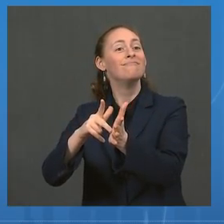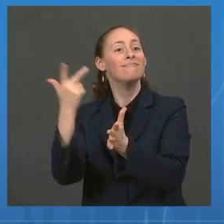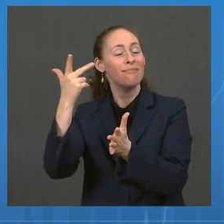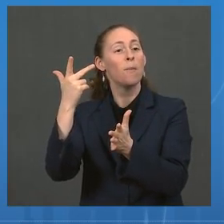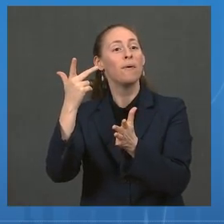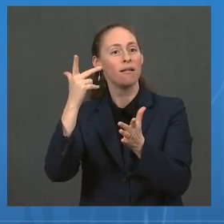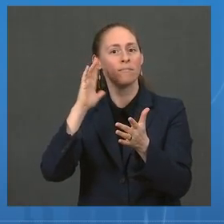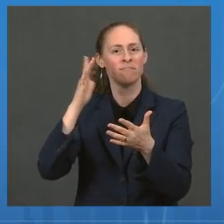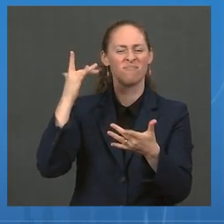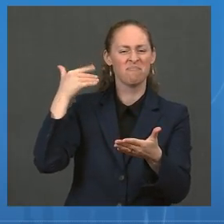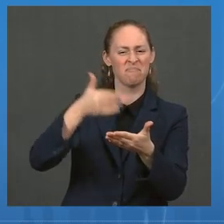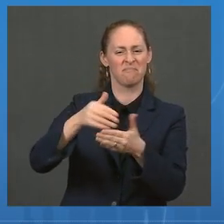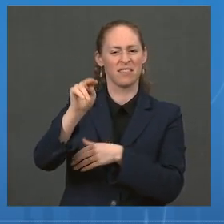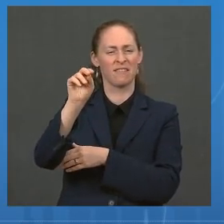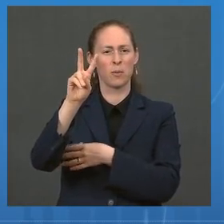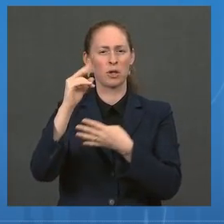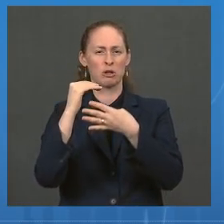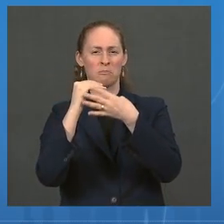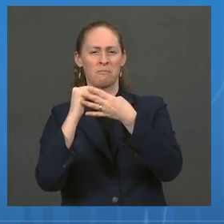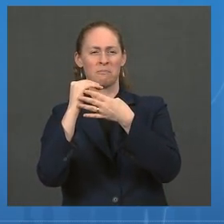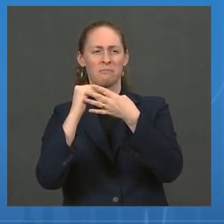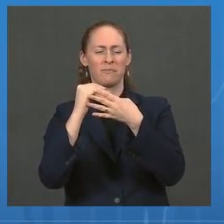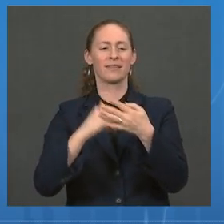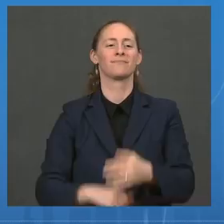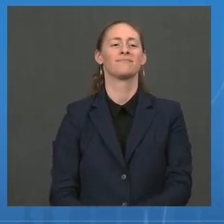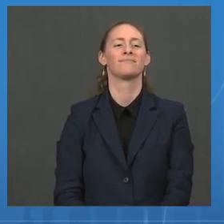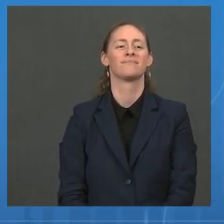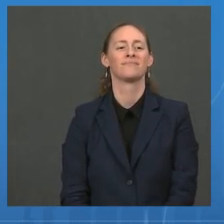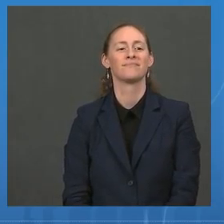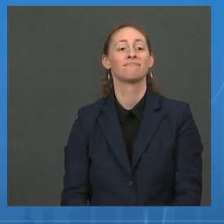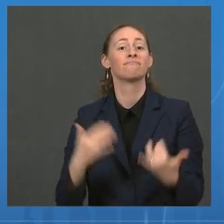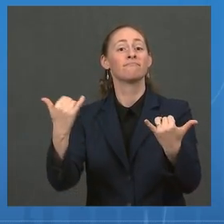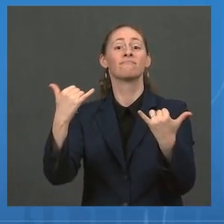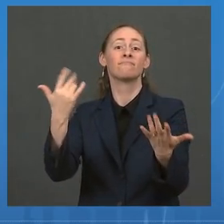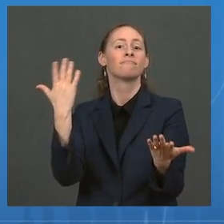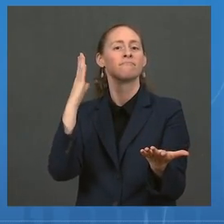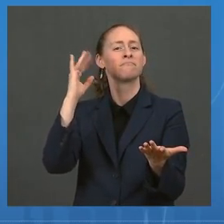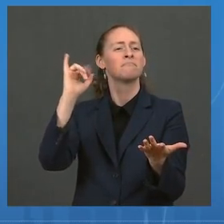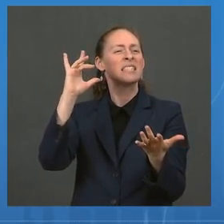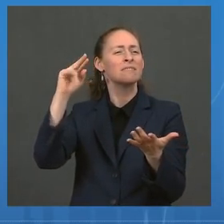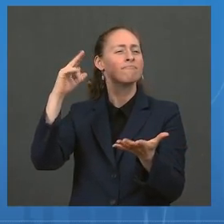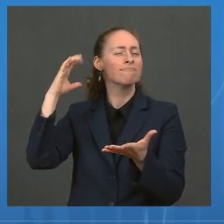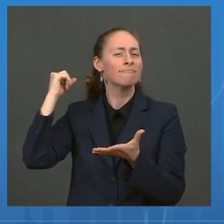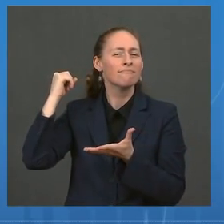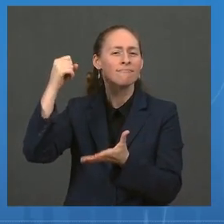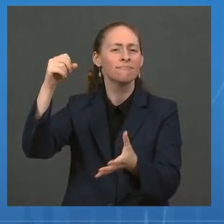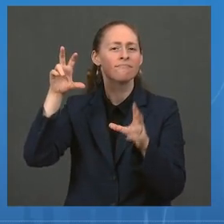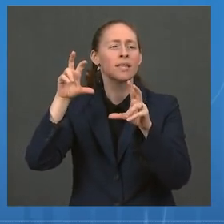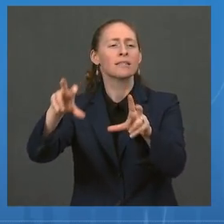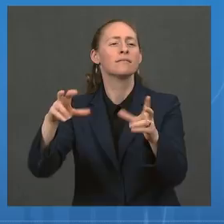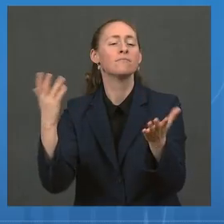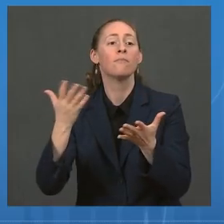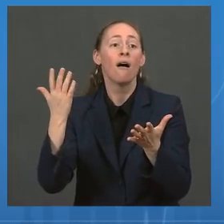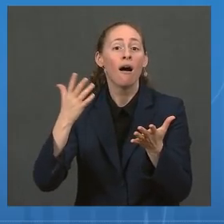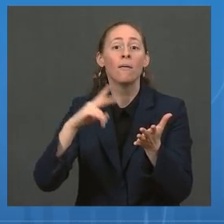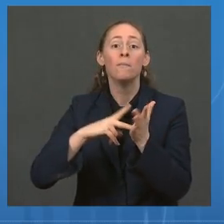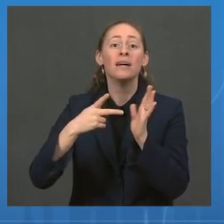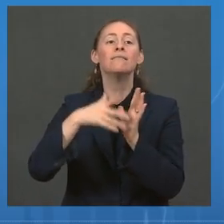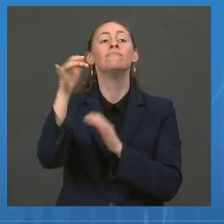And then today's billion-dollar investment to further expand testing production puts us on track to quadruple the amount of at-home,